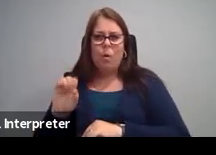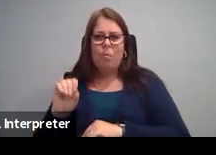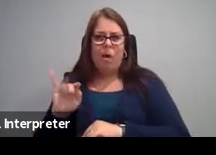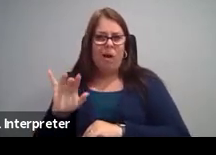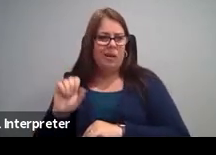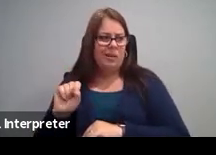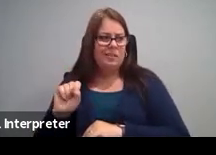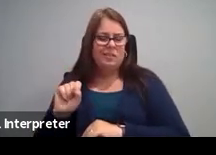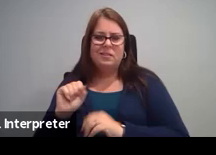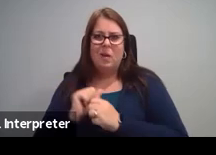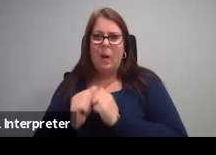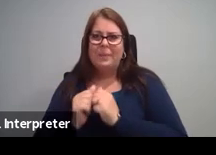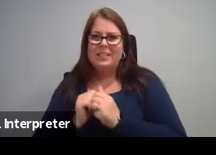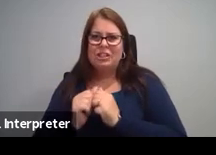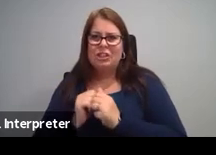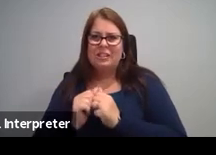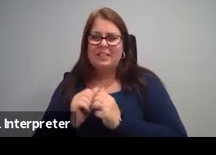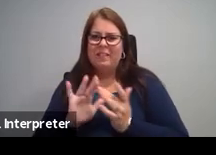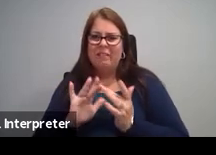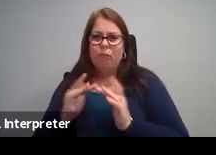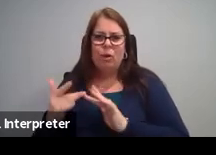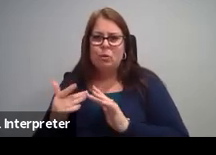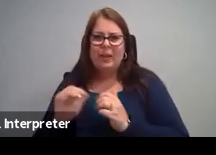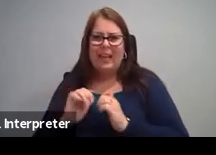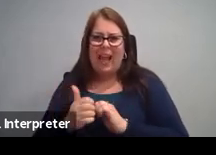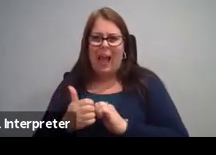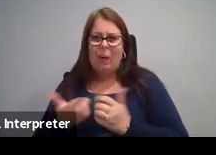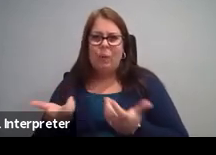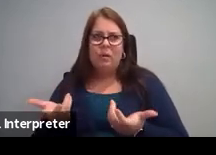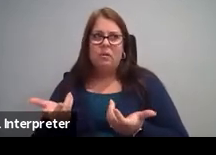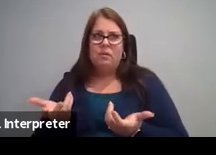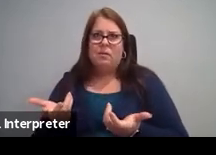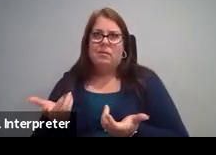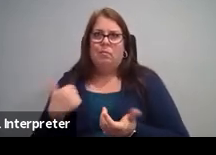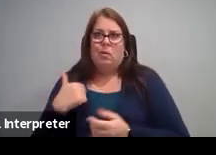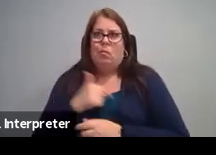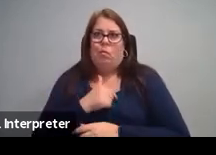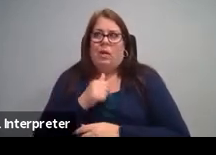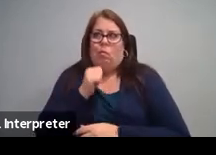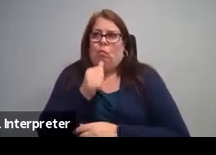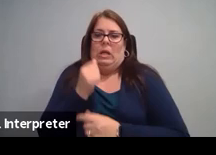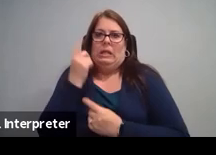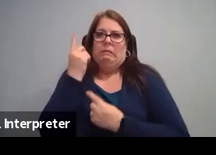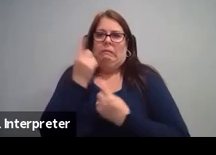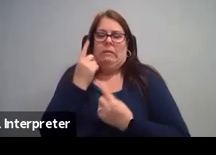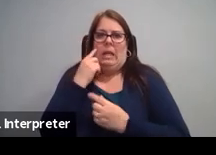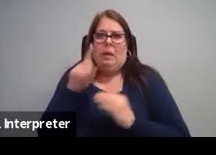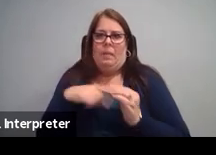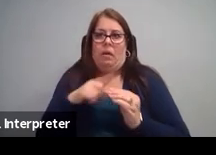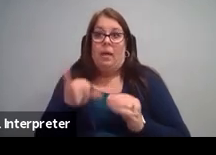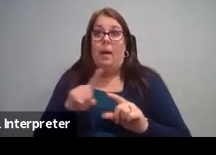Laurie Arnold: How, how in the world. We have a replicate that exact model, we wouldn't really even entertain that idea. What we are doing now is, as I believe